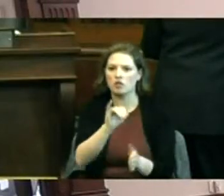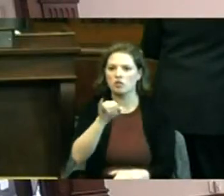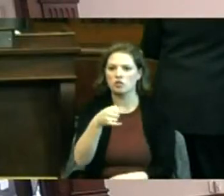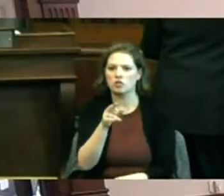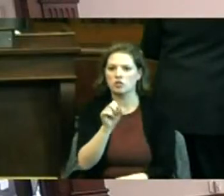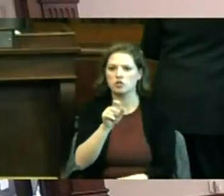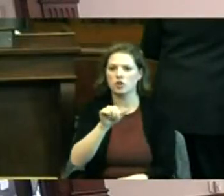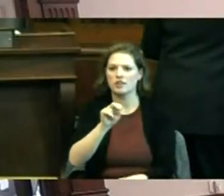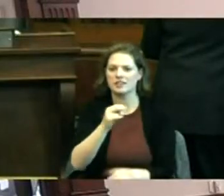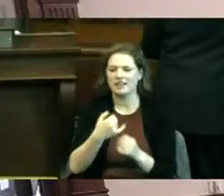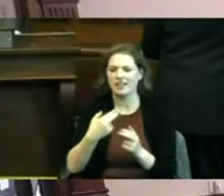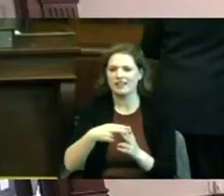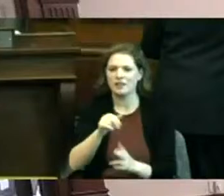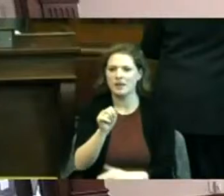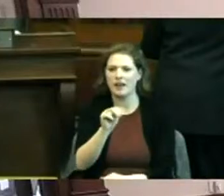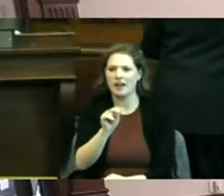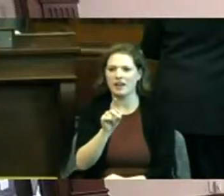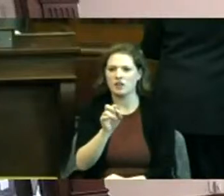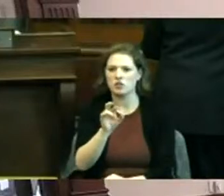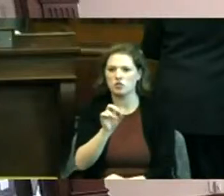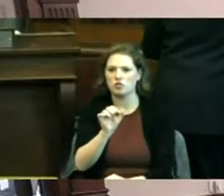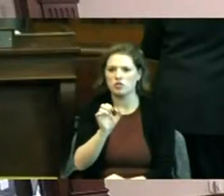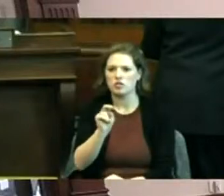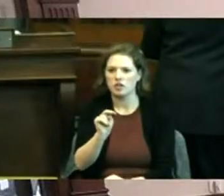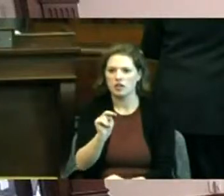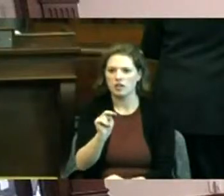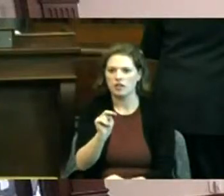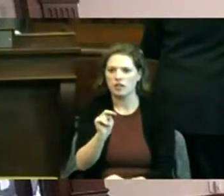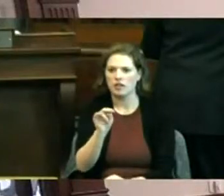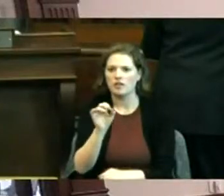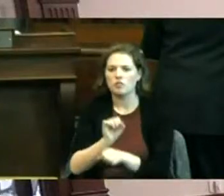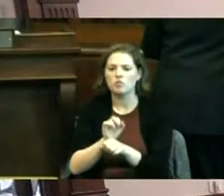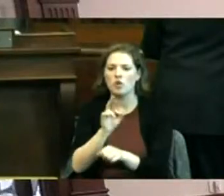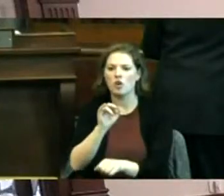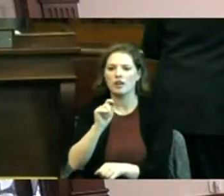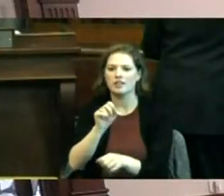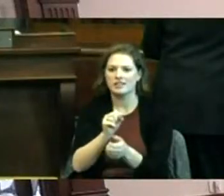like having enough time to do it